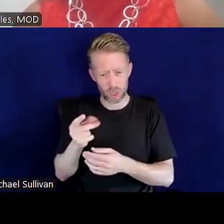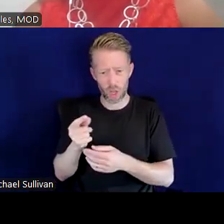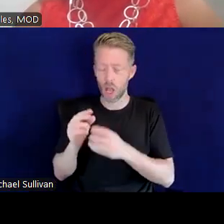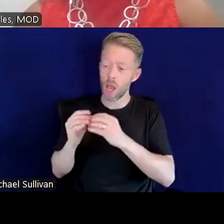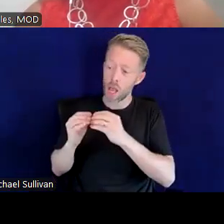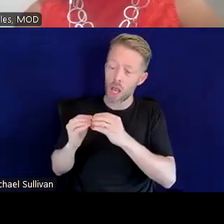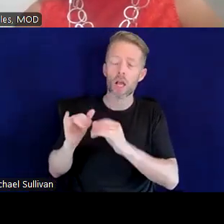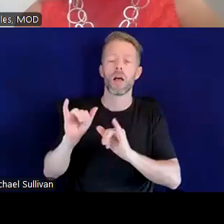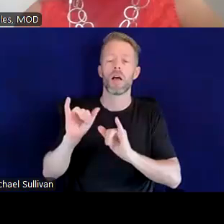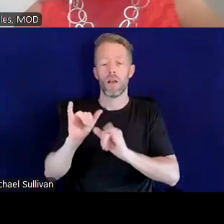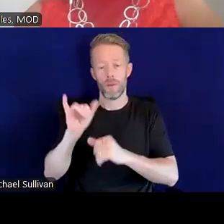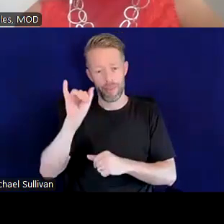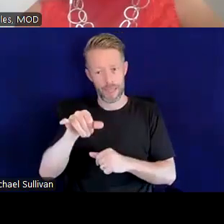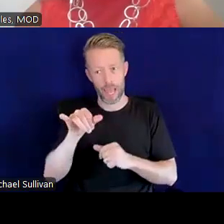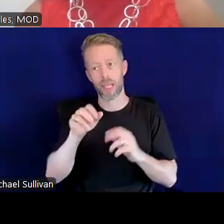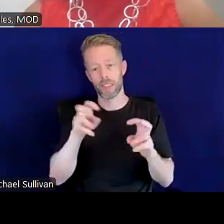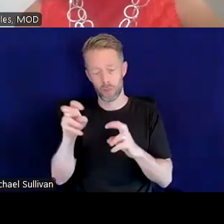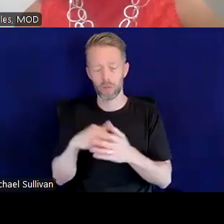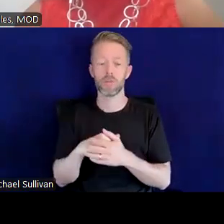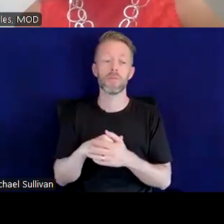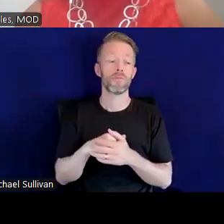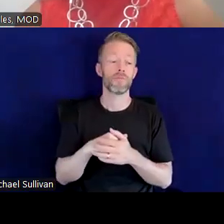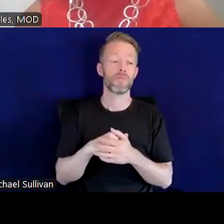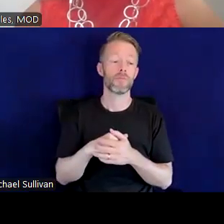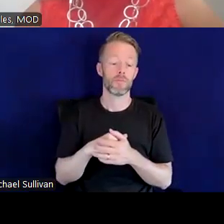that's also about being able to